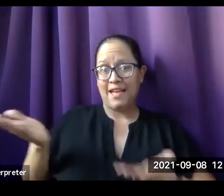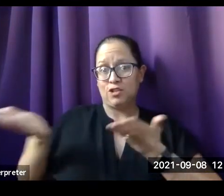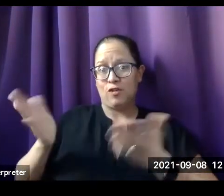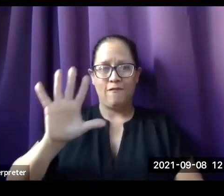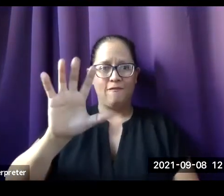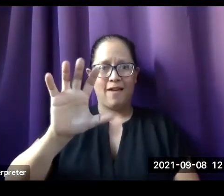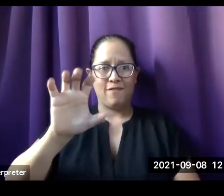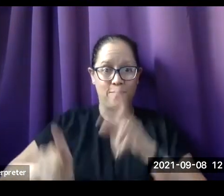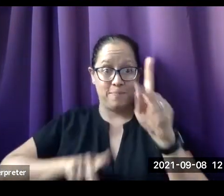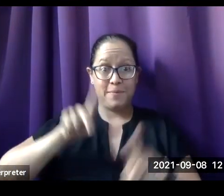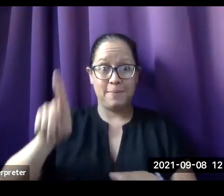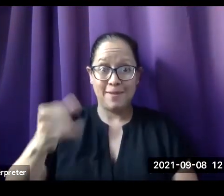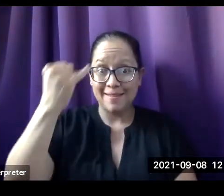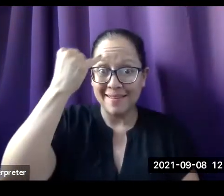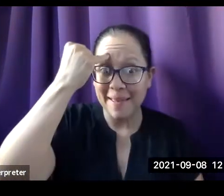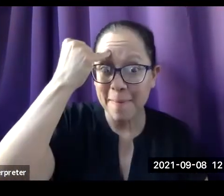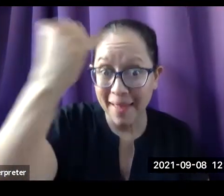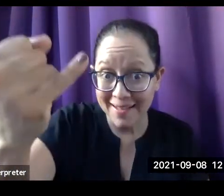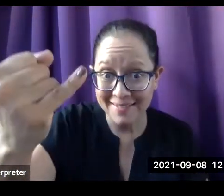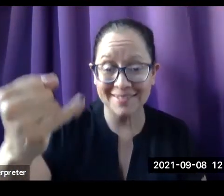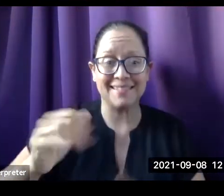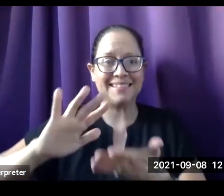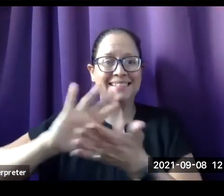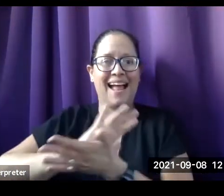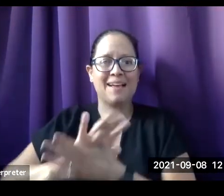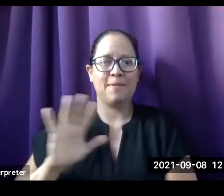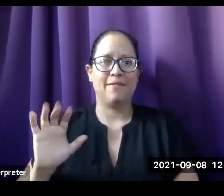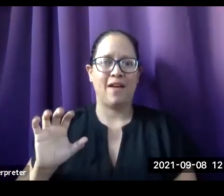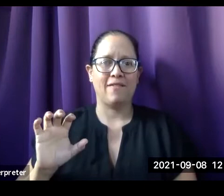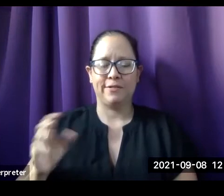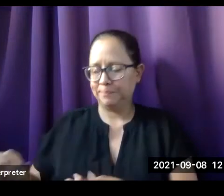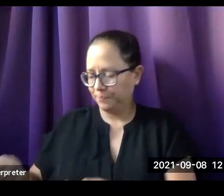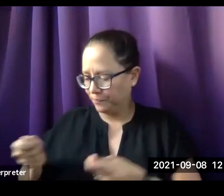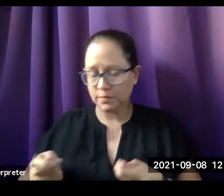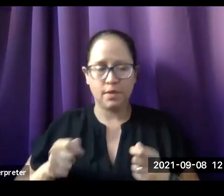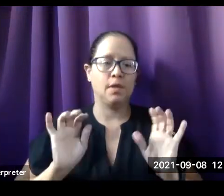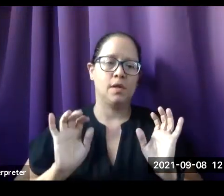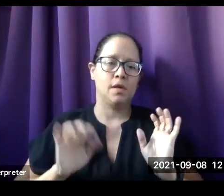Imagine going through 500 documents to get that information. That's insane.